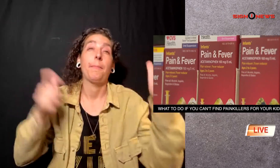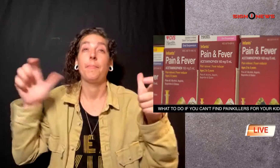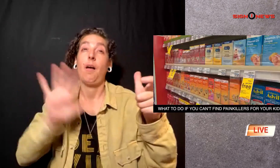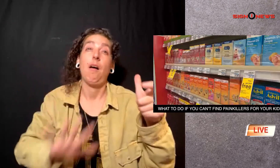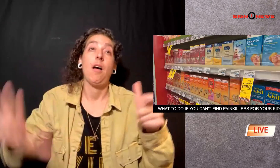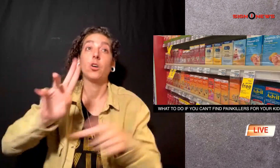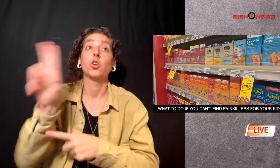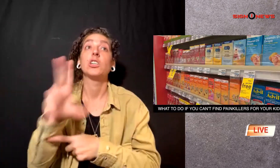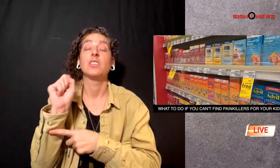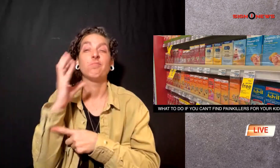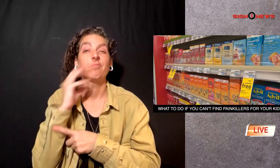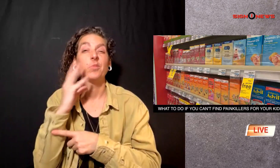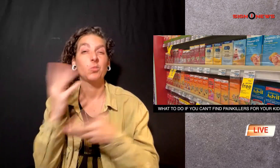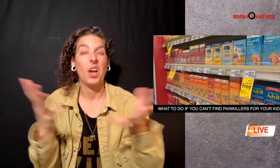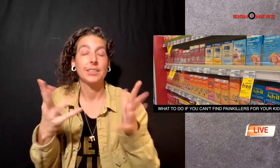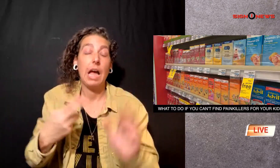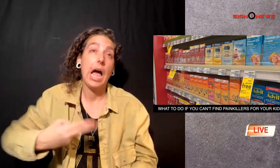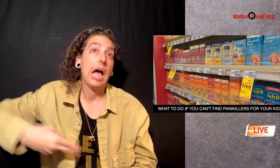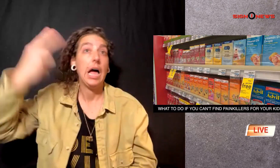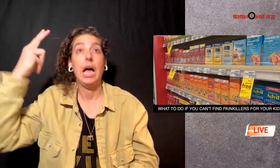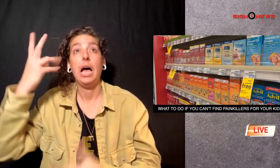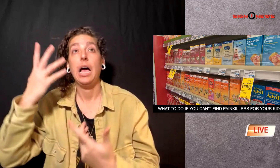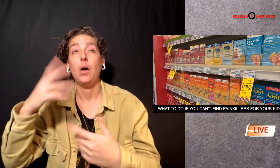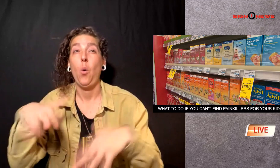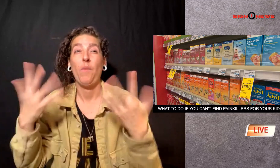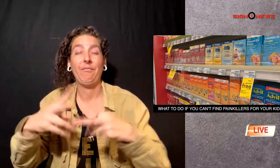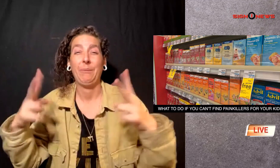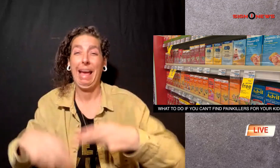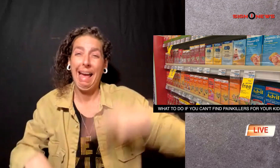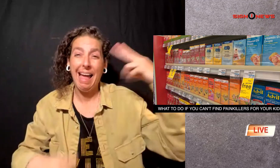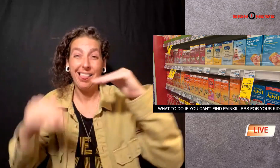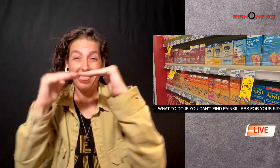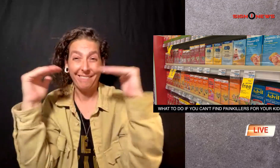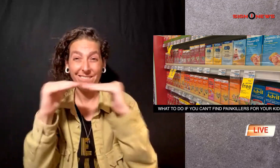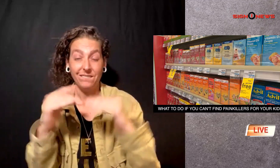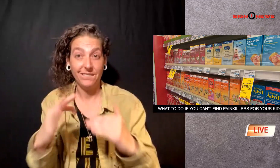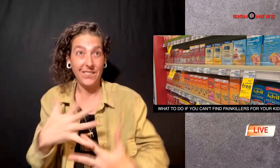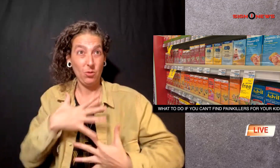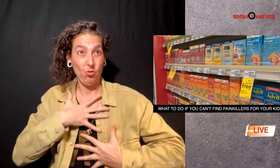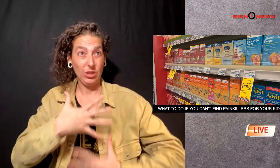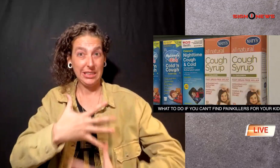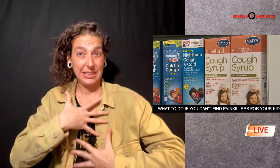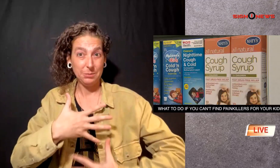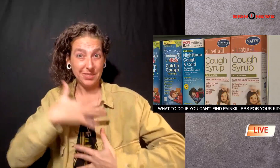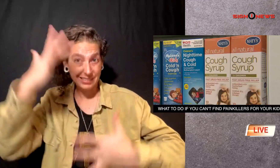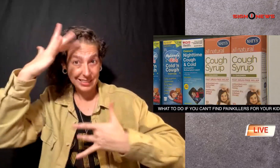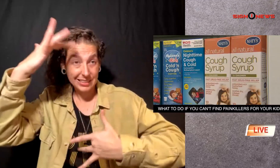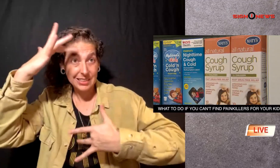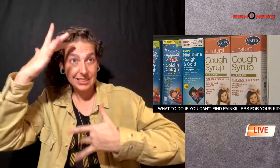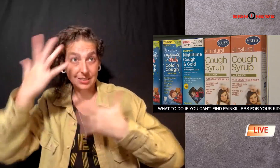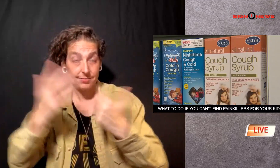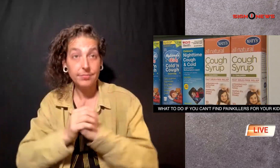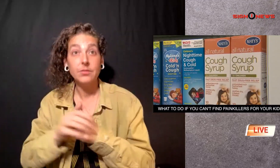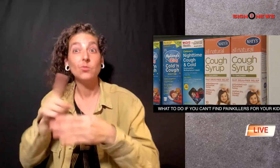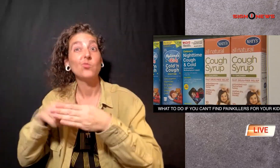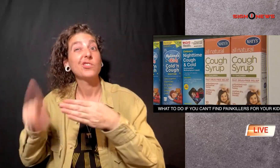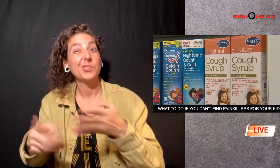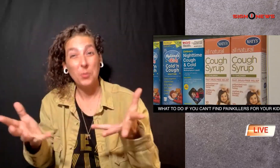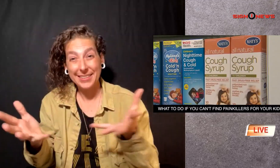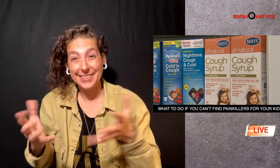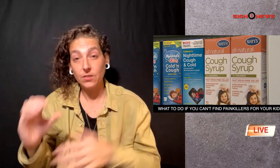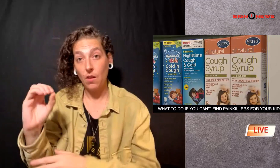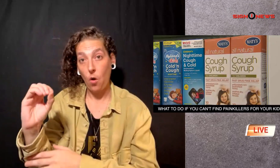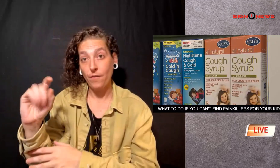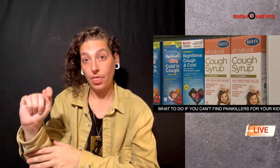the majority of the US is experiencing high or very high levels of respiratory illnesses